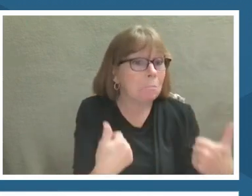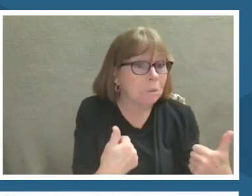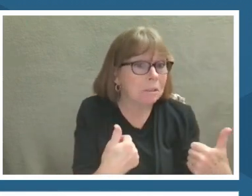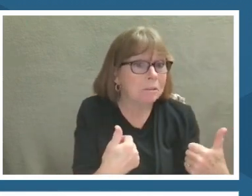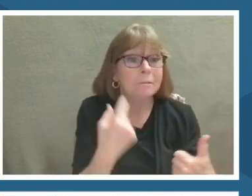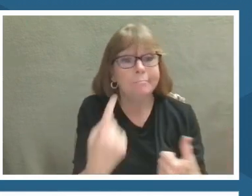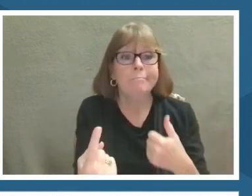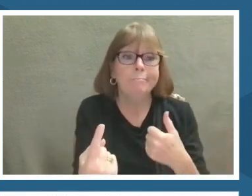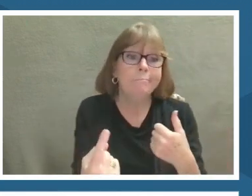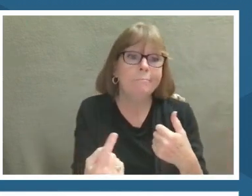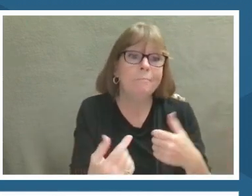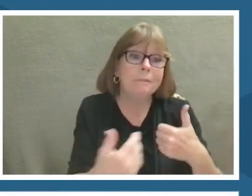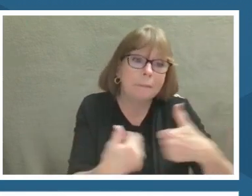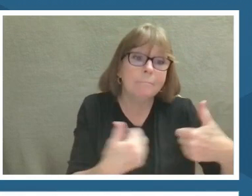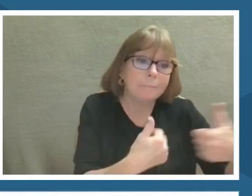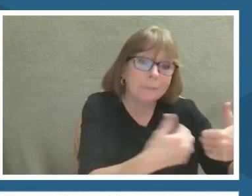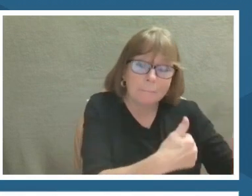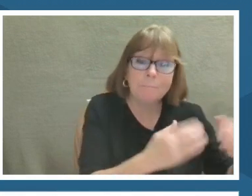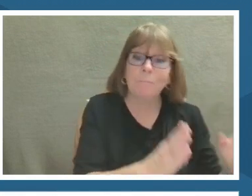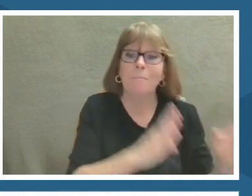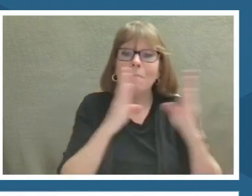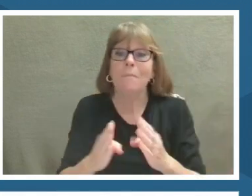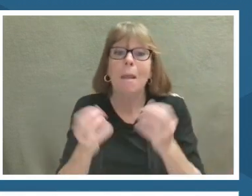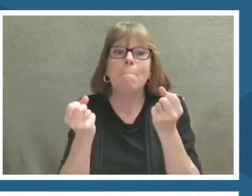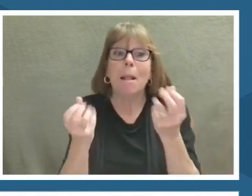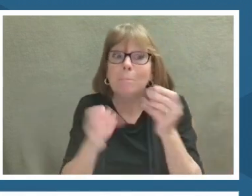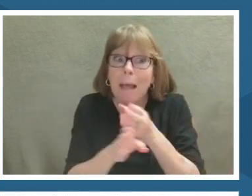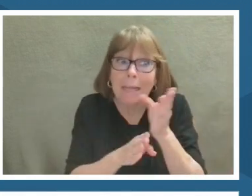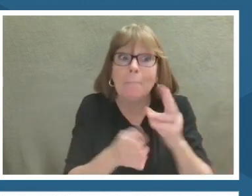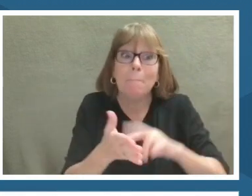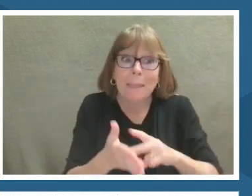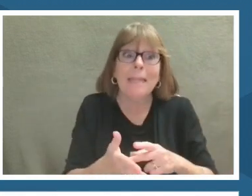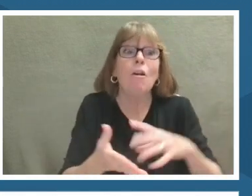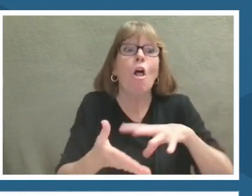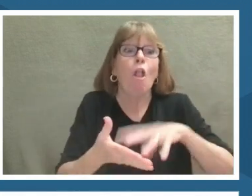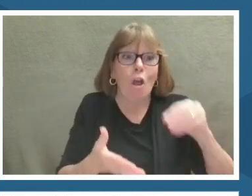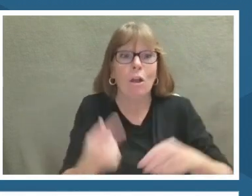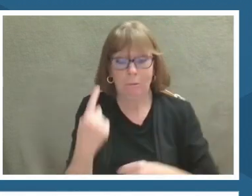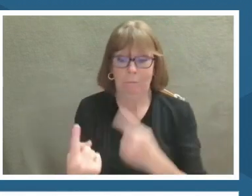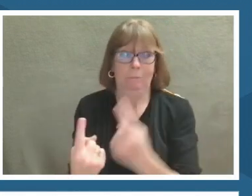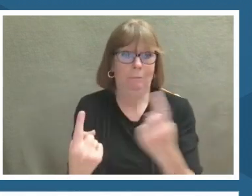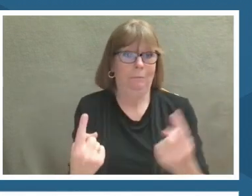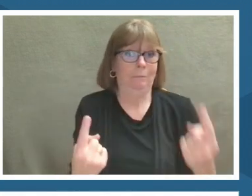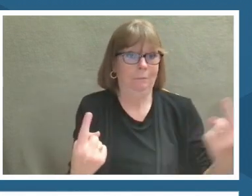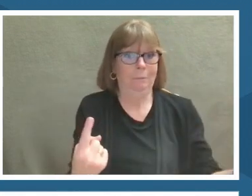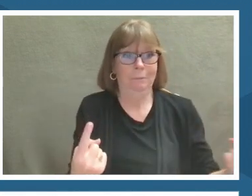multidisciplinary students learn concepts and skills separately in each